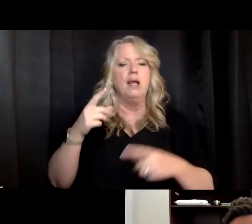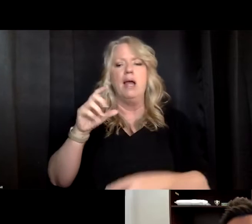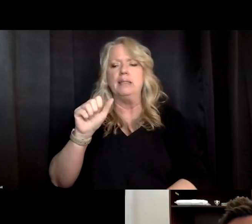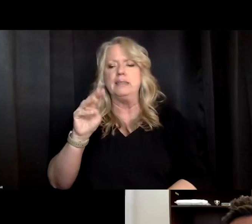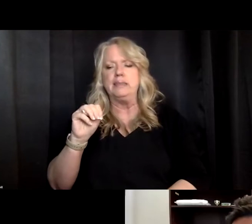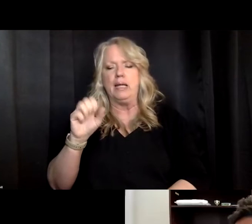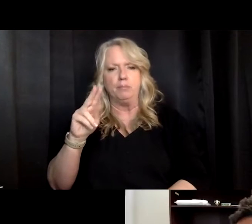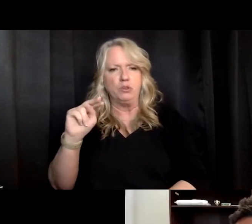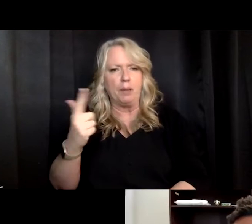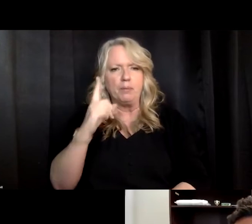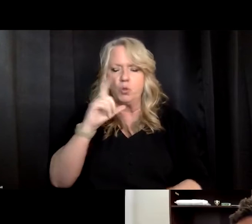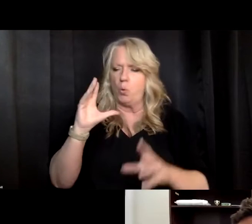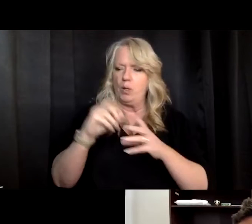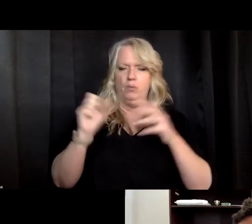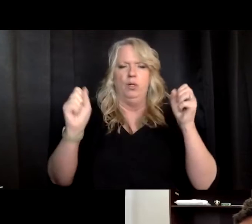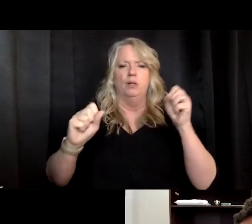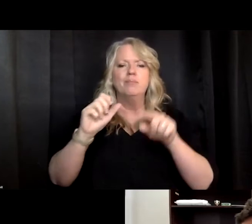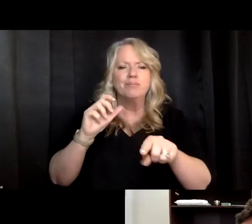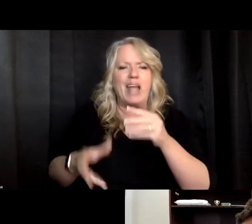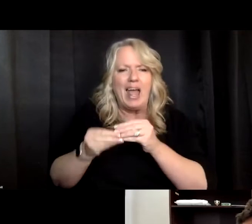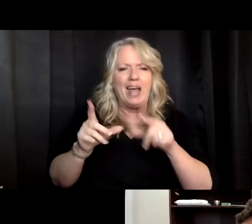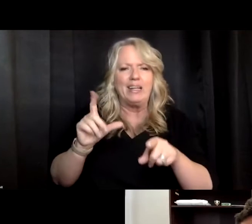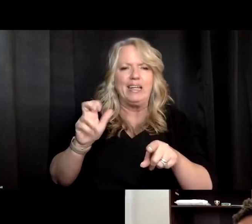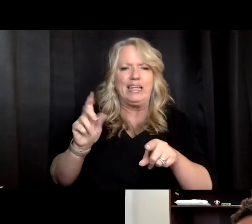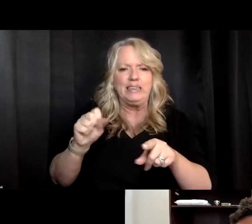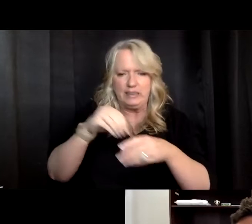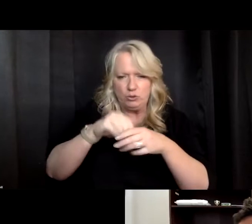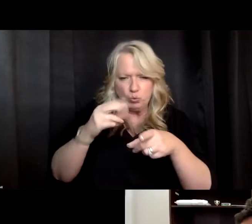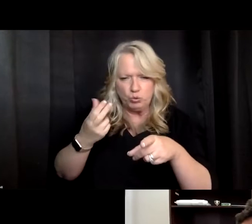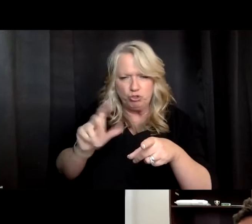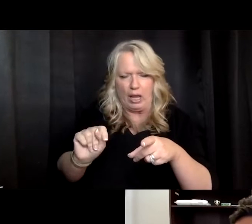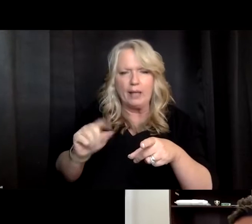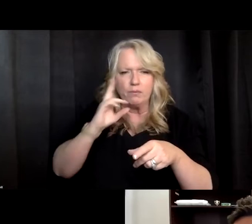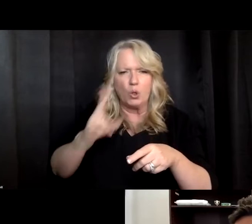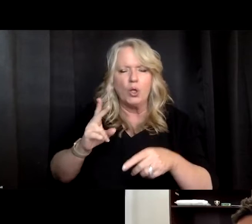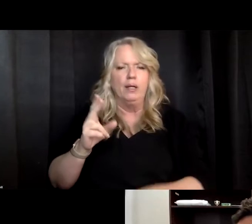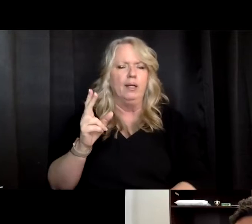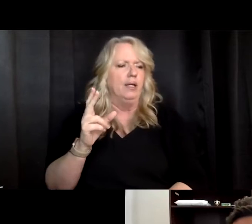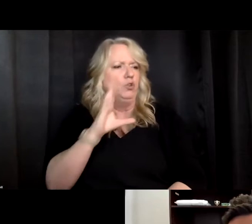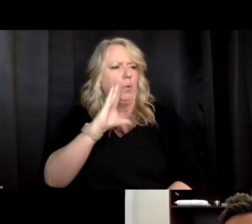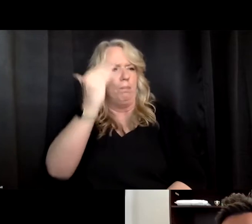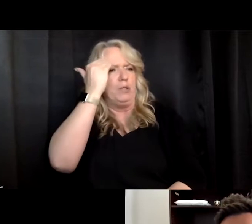THERE IS SOME, REALLY GREAT TREATMENT LOCATORS , SO WE ARE GOING TO BE THROWING LINKS INTO THE CHAT